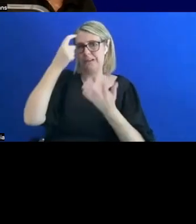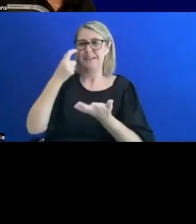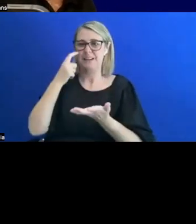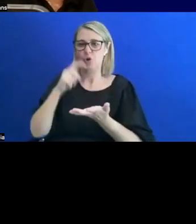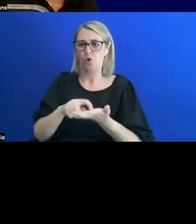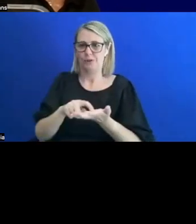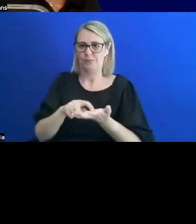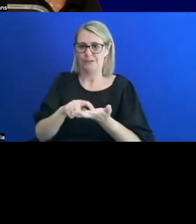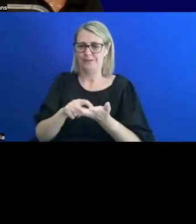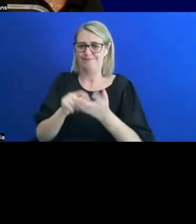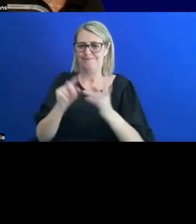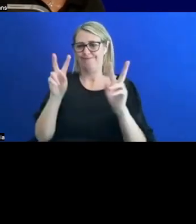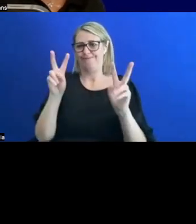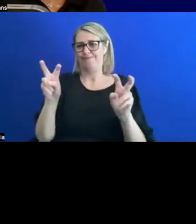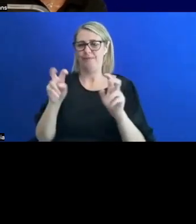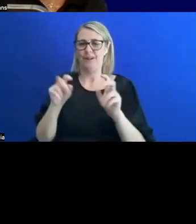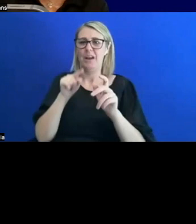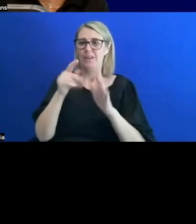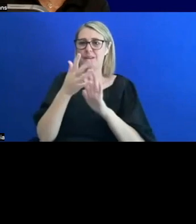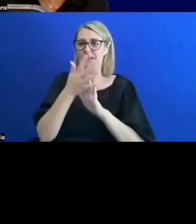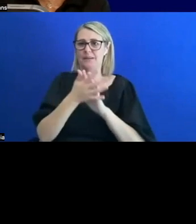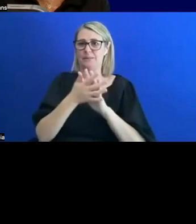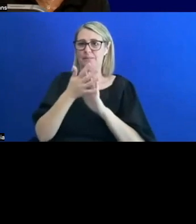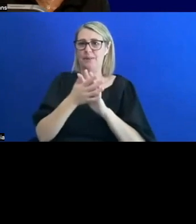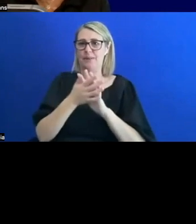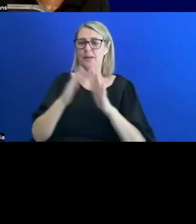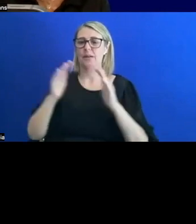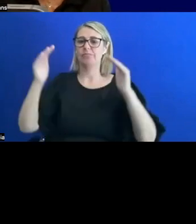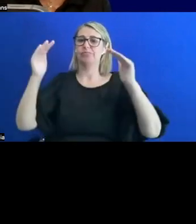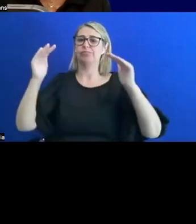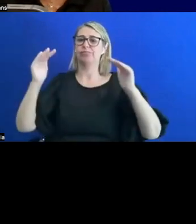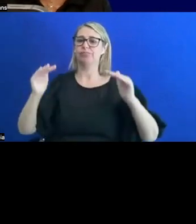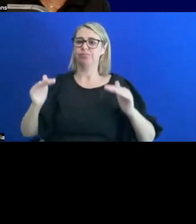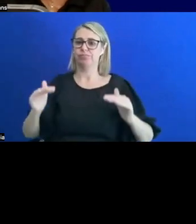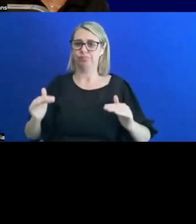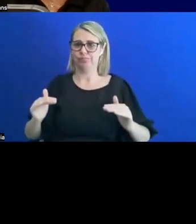is actually bringing things down to a conscious level. For example, some of the things that we